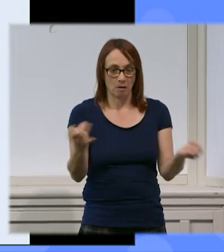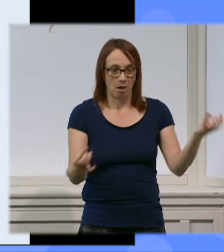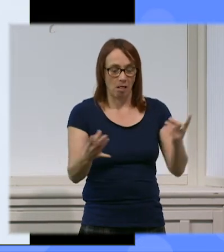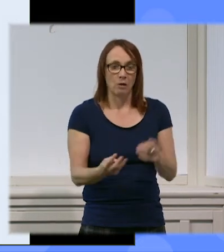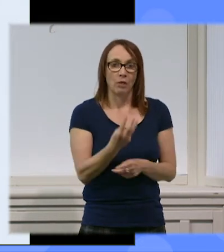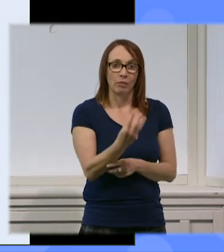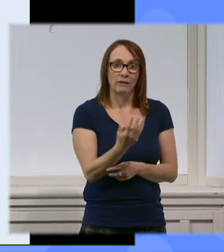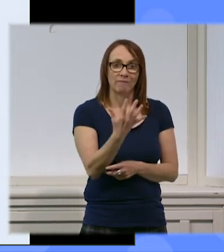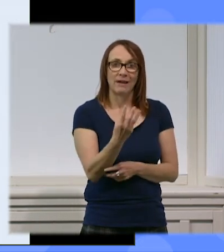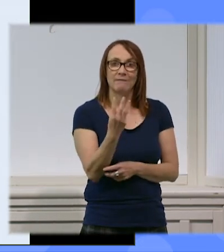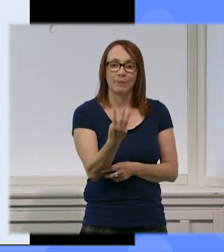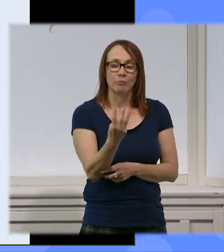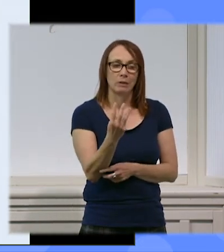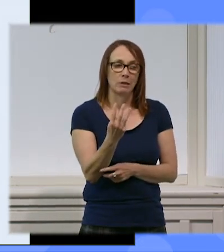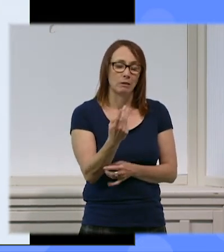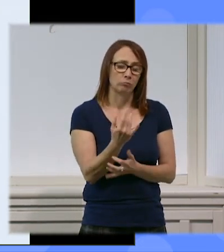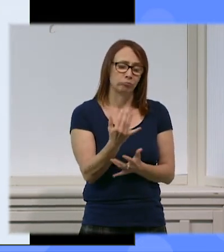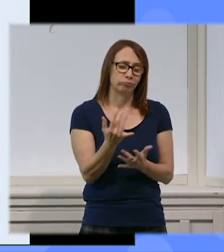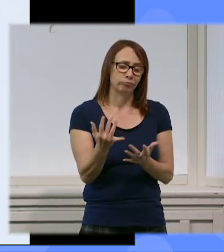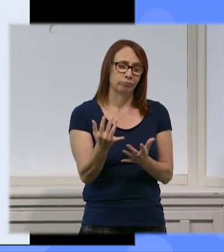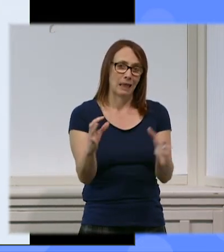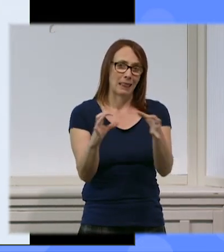vast number of statements that kind of picked up on this theme and a quick